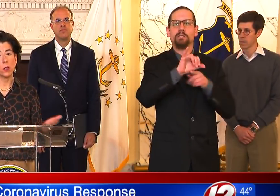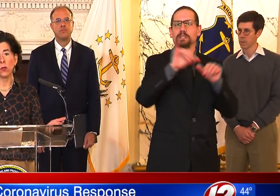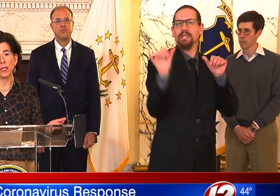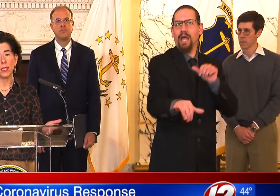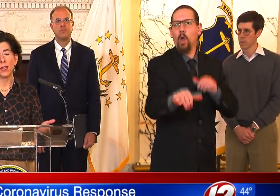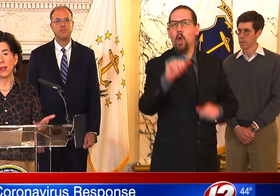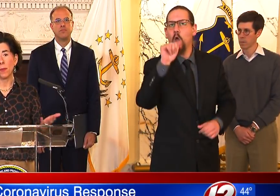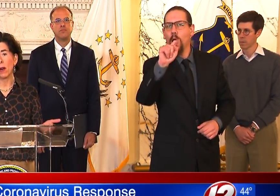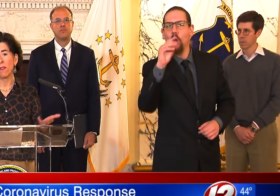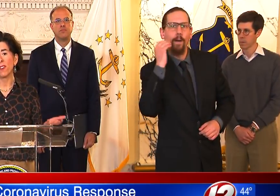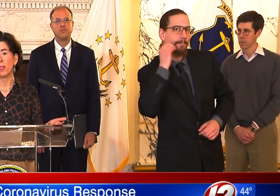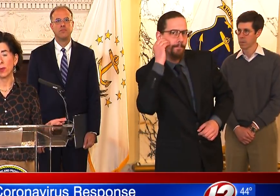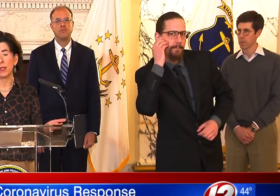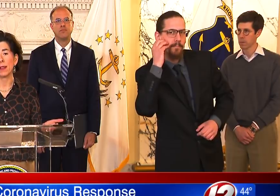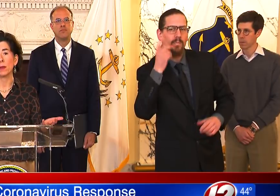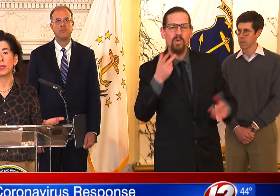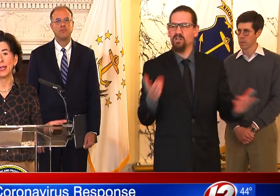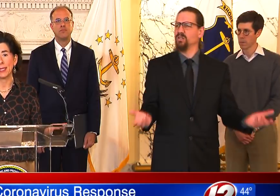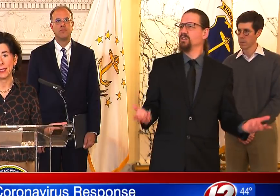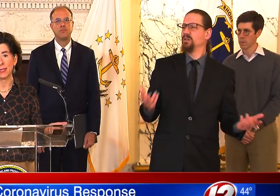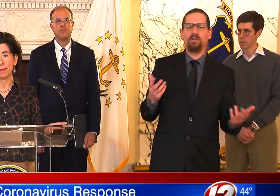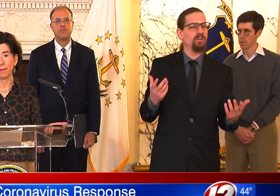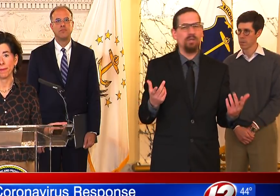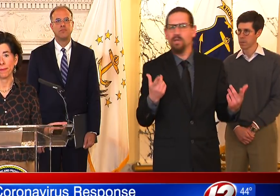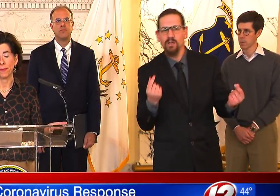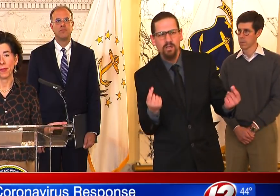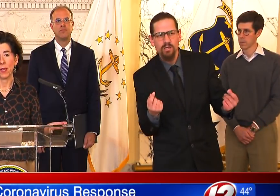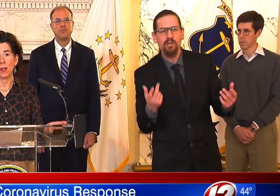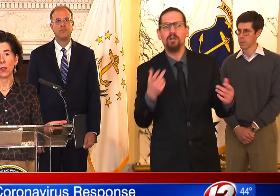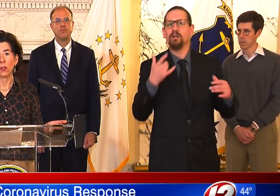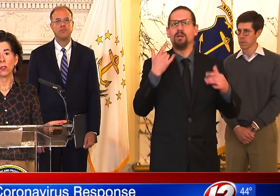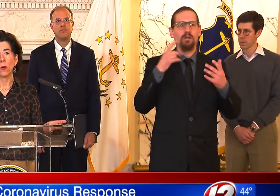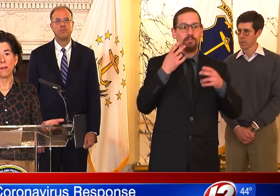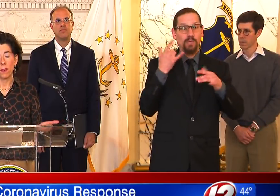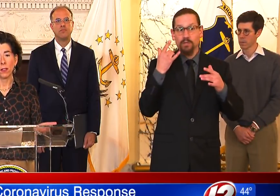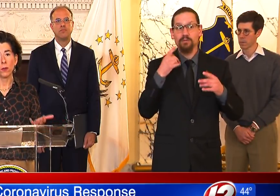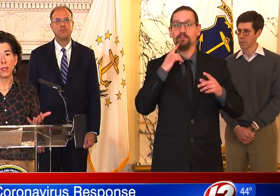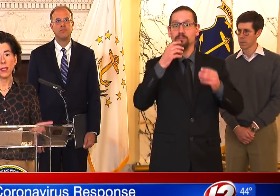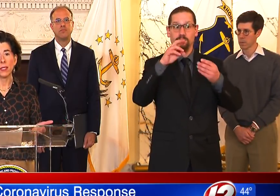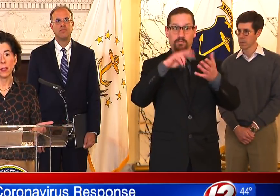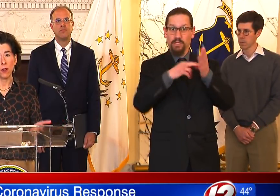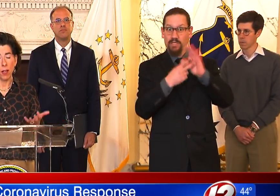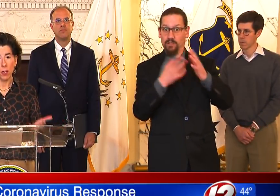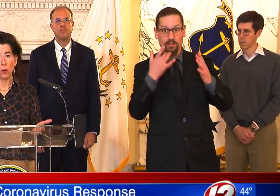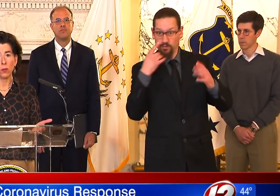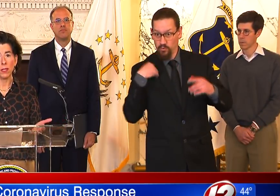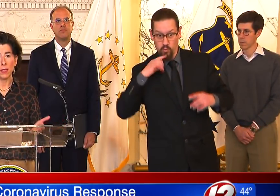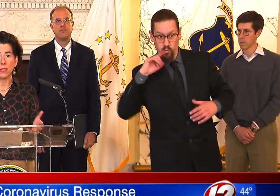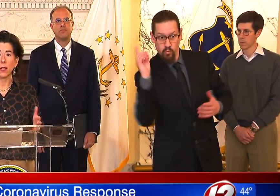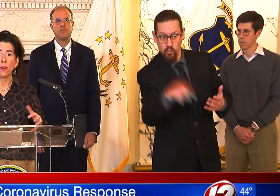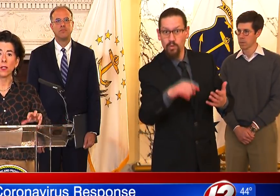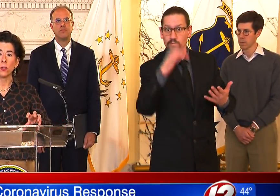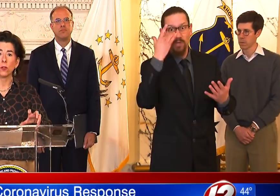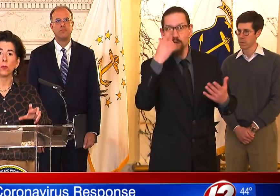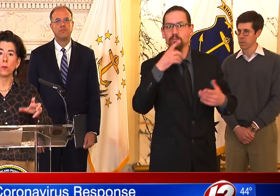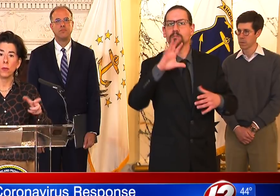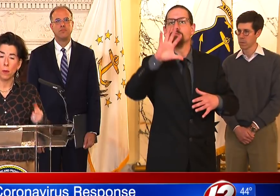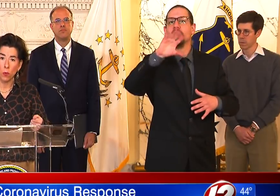I SIGNED A STAY-AT-HOME ORDER. WHY DID I DO THIS? WE ARE STILL ONLY SEEING ABOUT